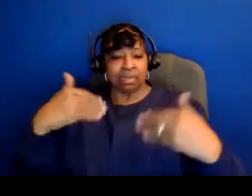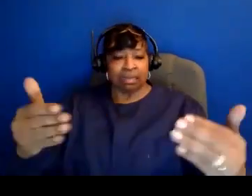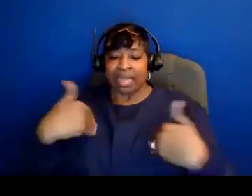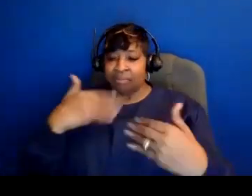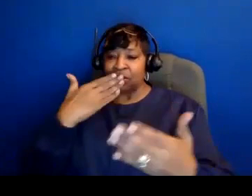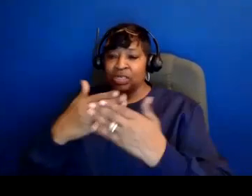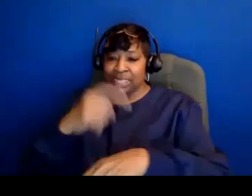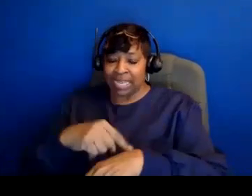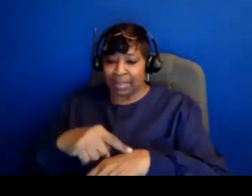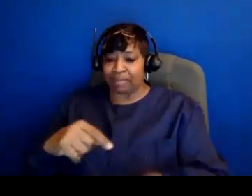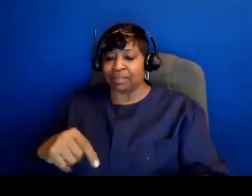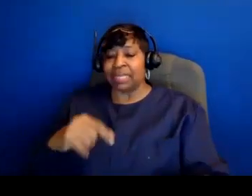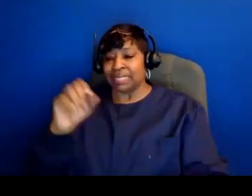lauravanpuymbrouck: Umhm second